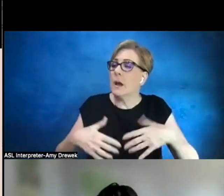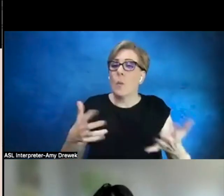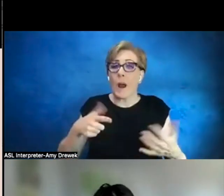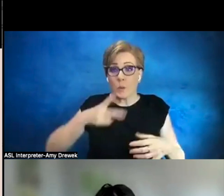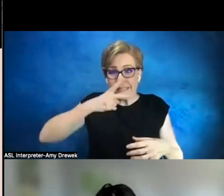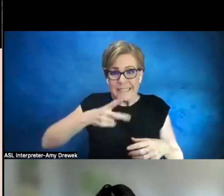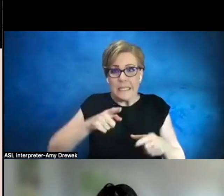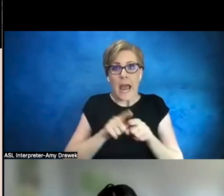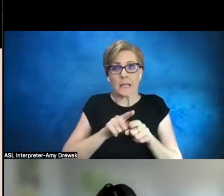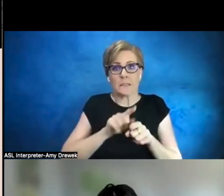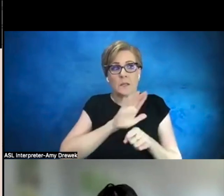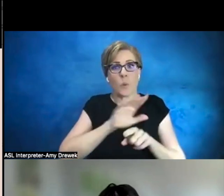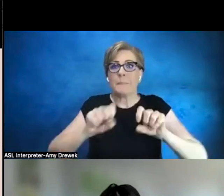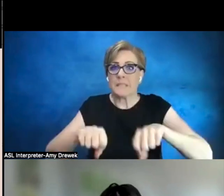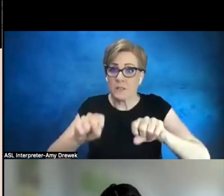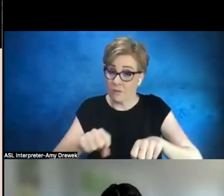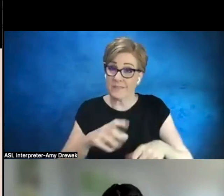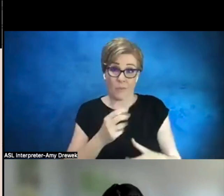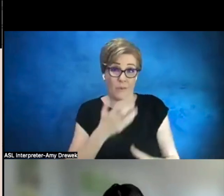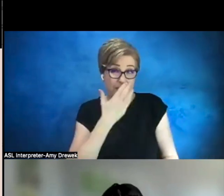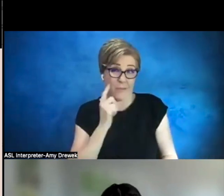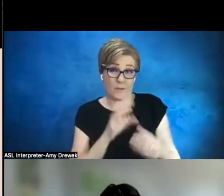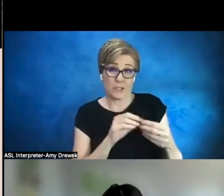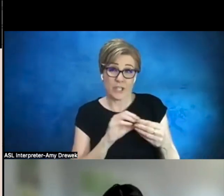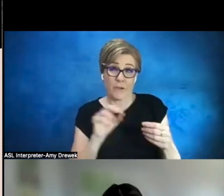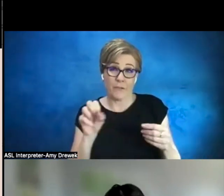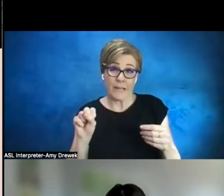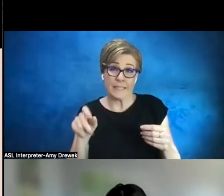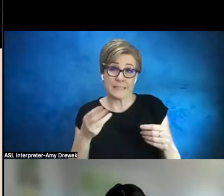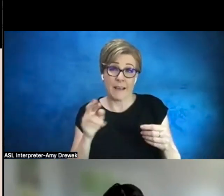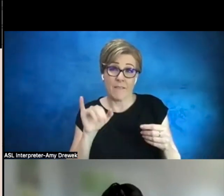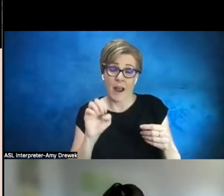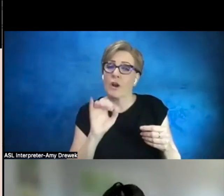appreciate what you shared, Saphire, because that's such a valuable part of mentorship.